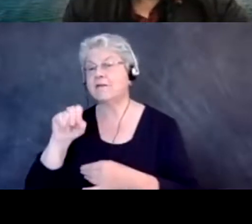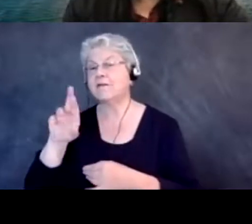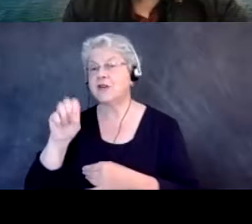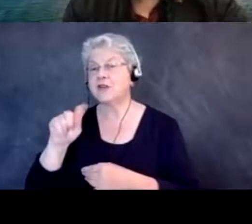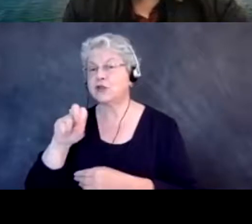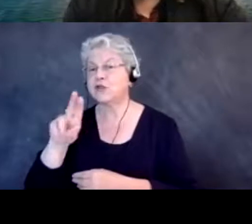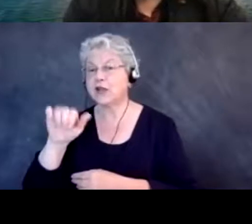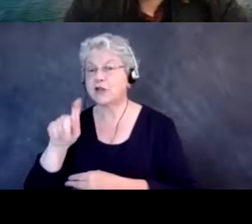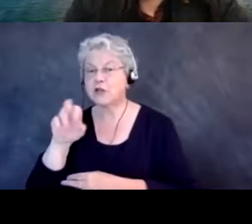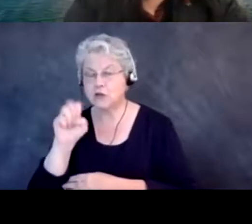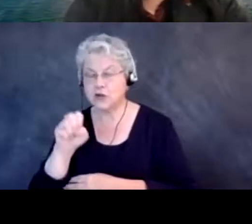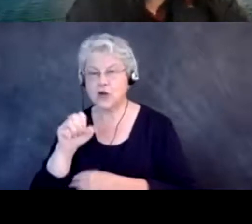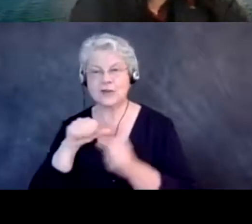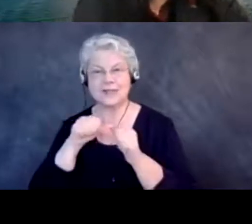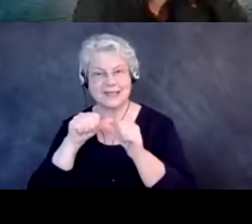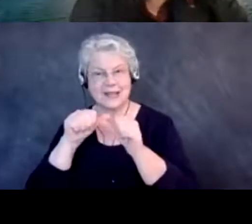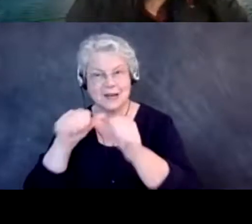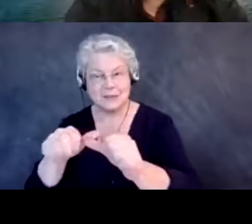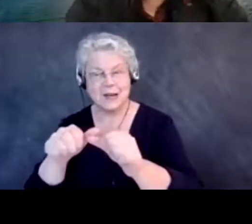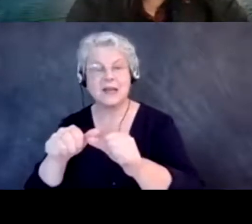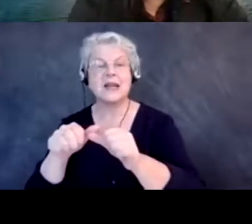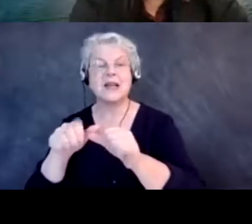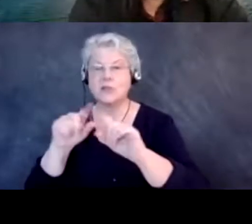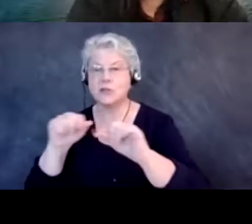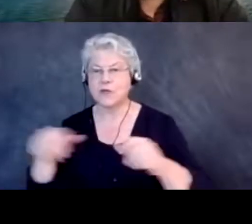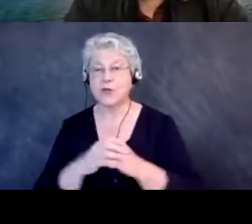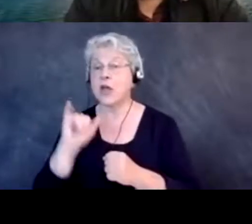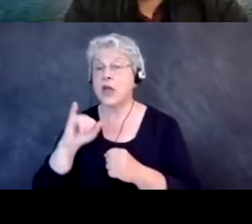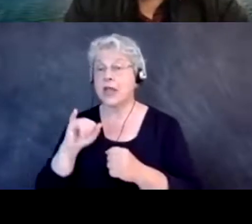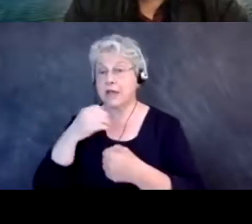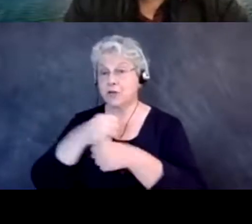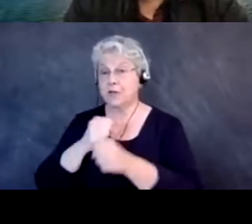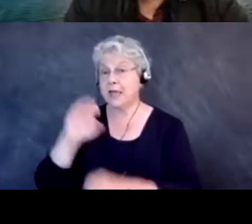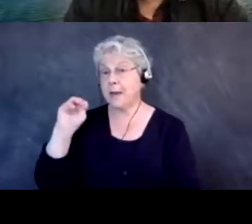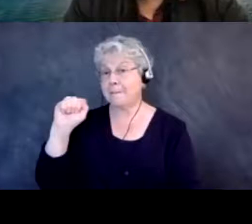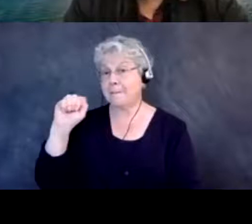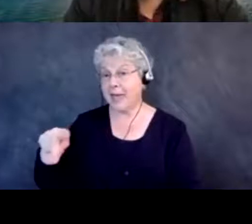development. So, again, if you map this out, it would look different for every community, but this